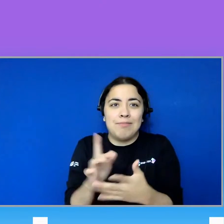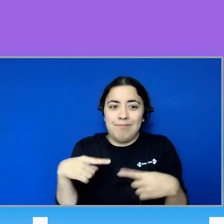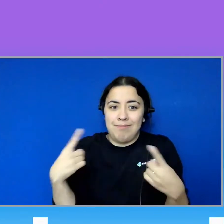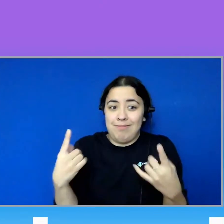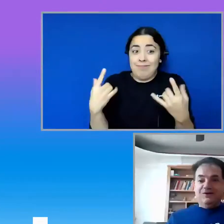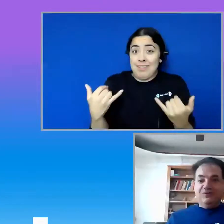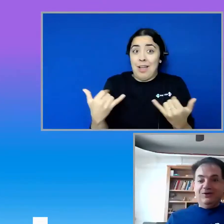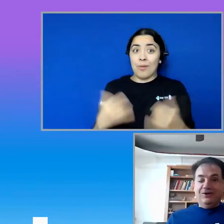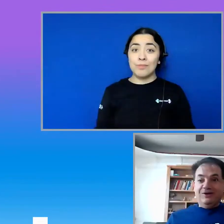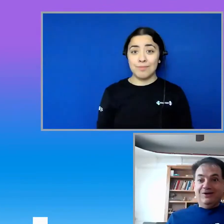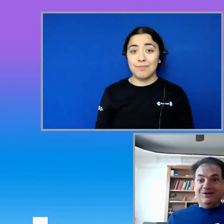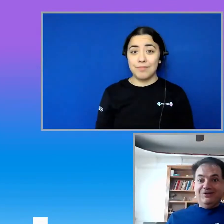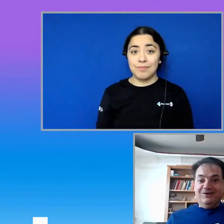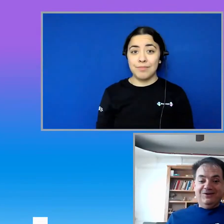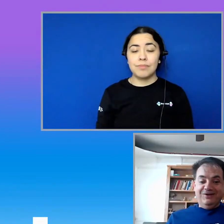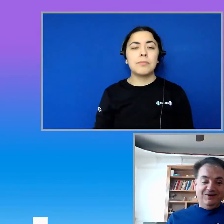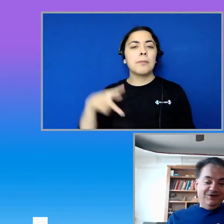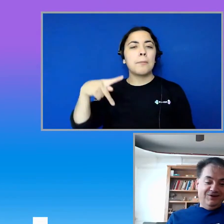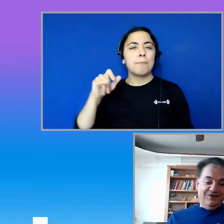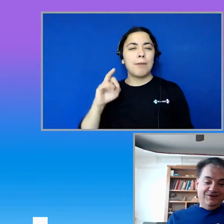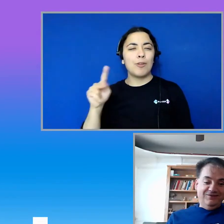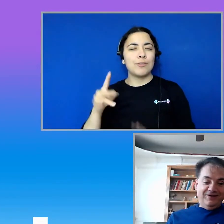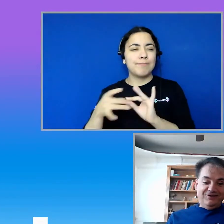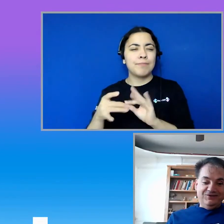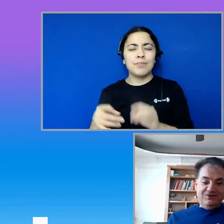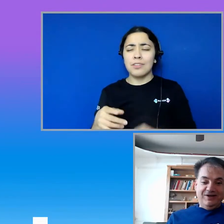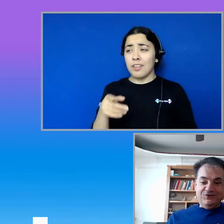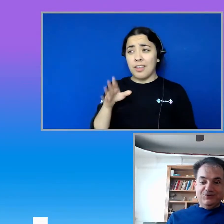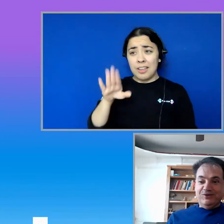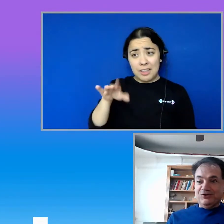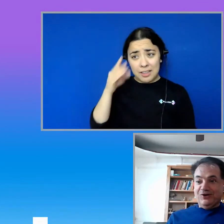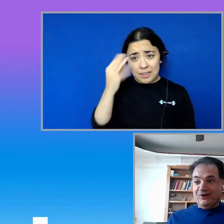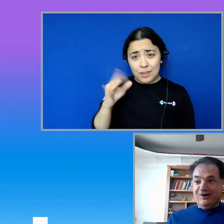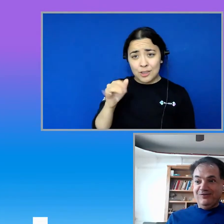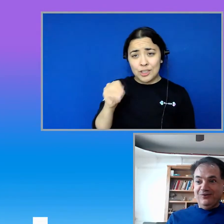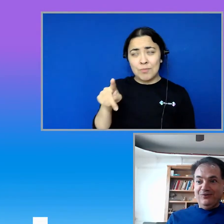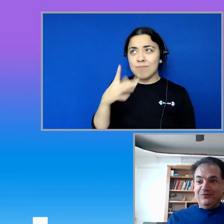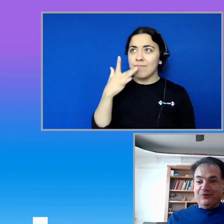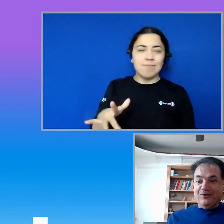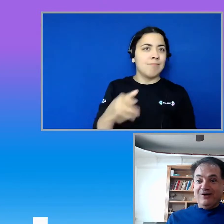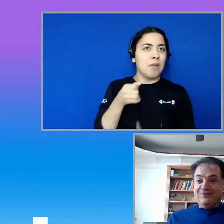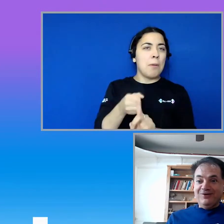Jim, you guys got really lucky, I think in in the fact